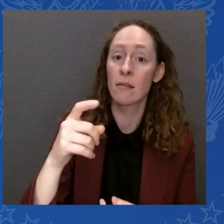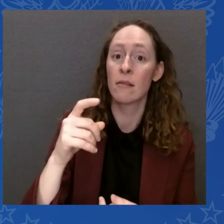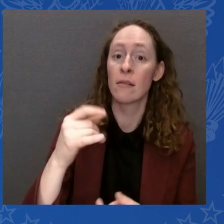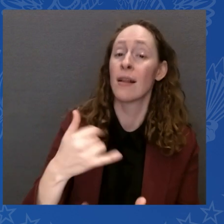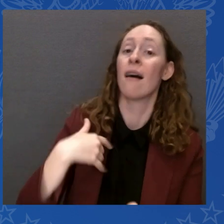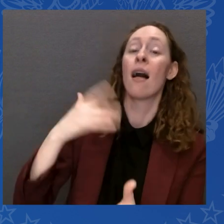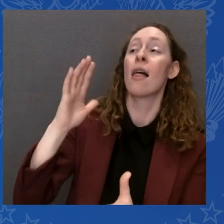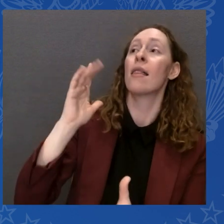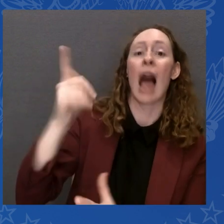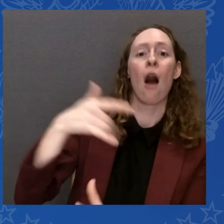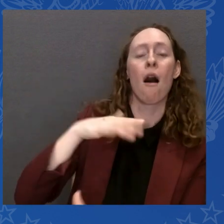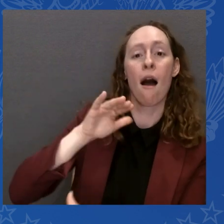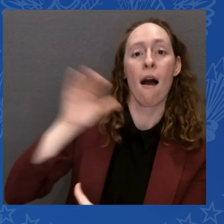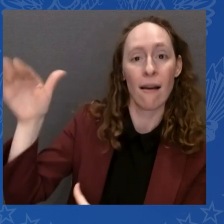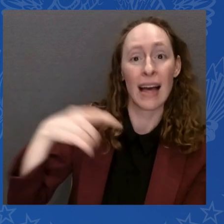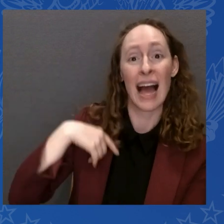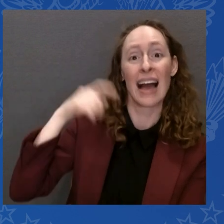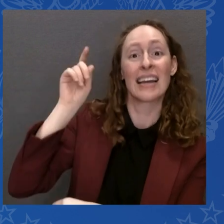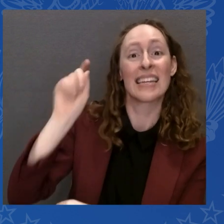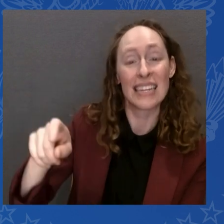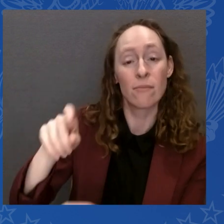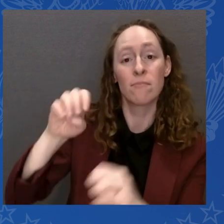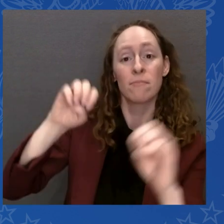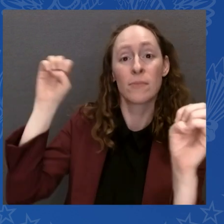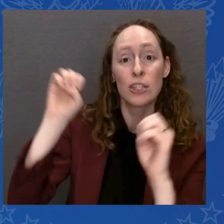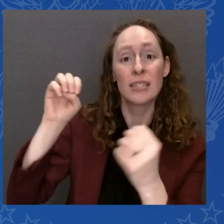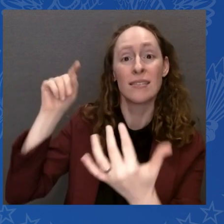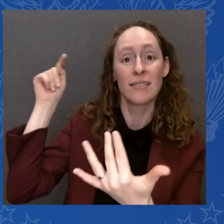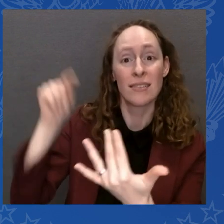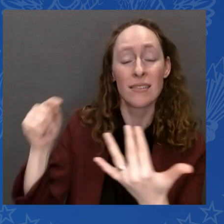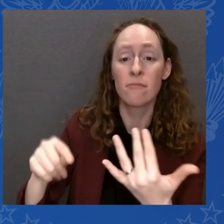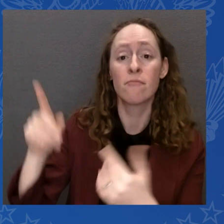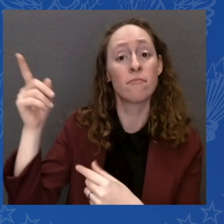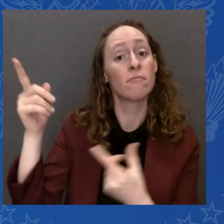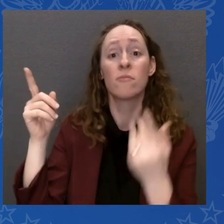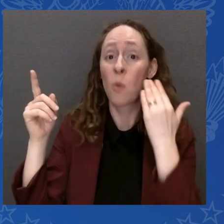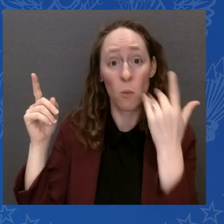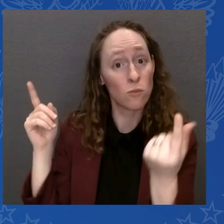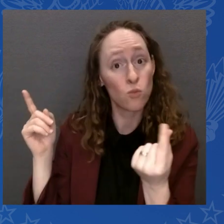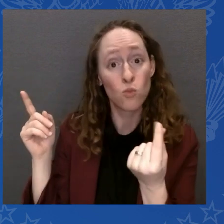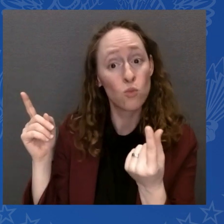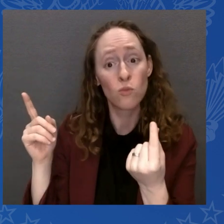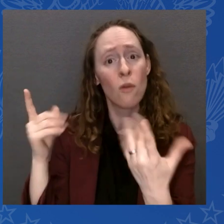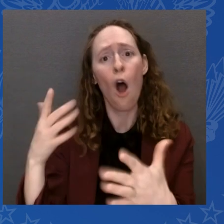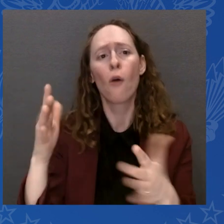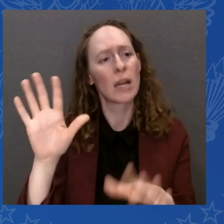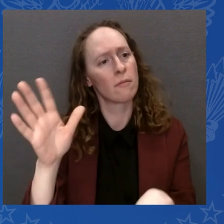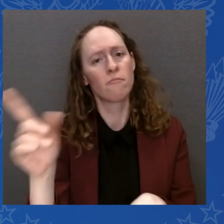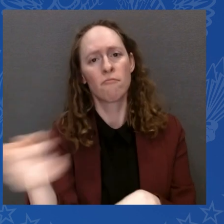Now we over half a dozen now seven counties that are included in a major disaster declaration. Trust me, that matters.